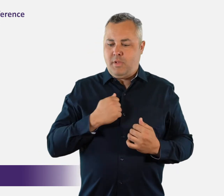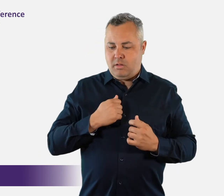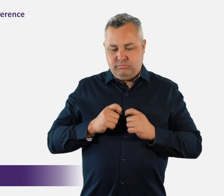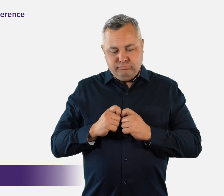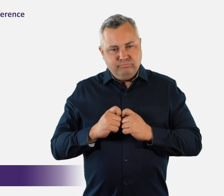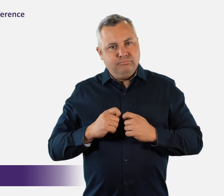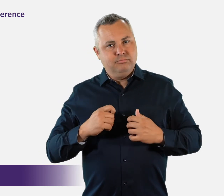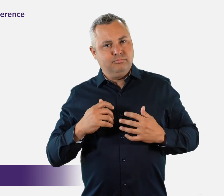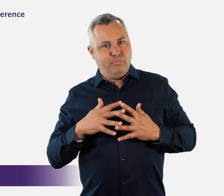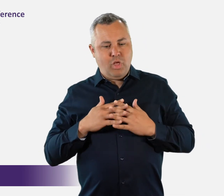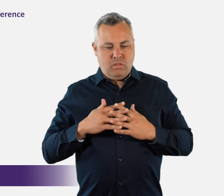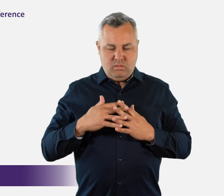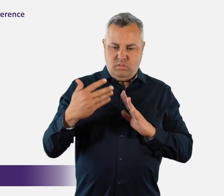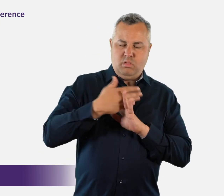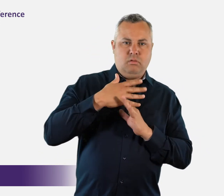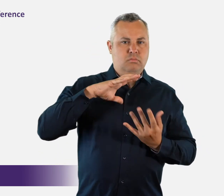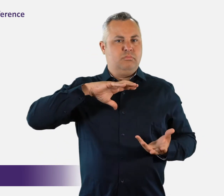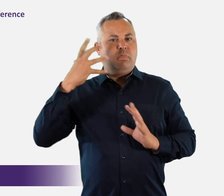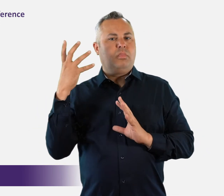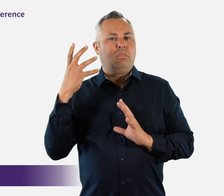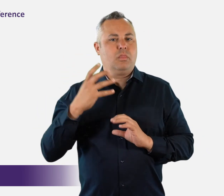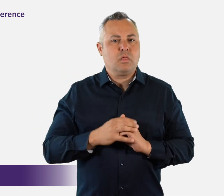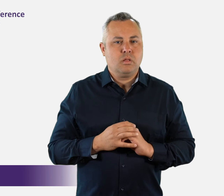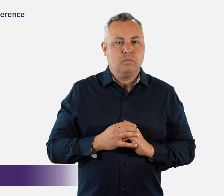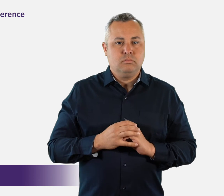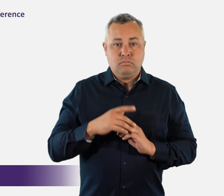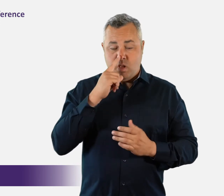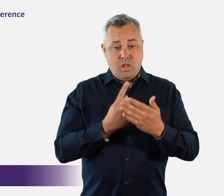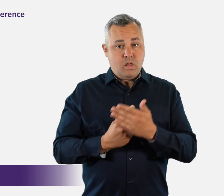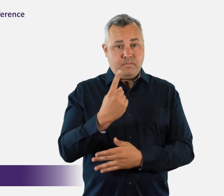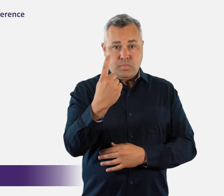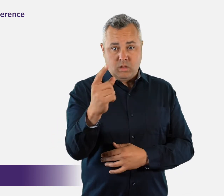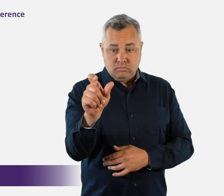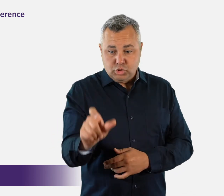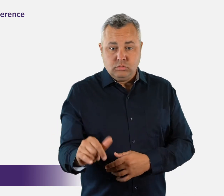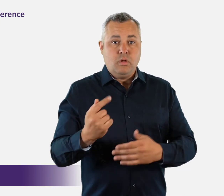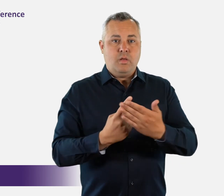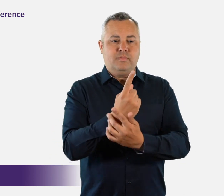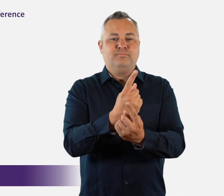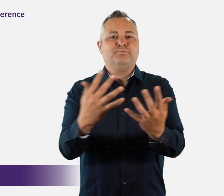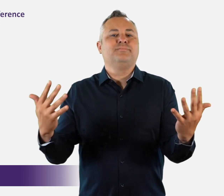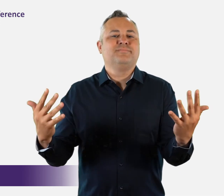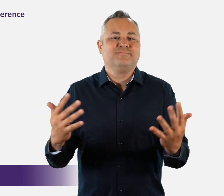and significant violations of dignity on a systemic or individual basis.